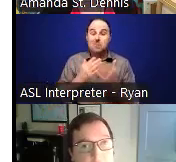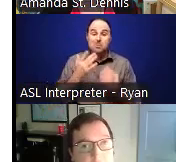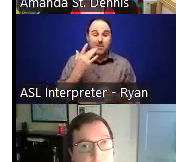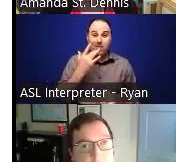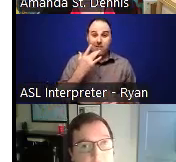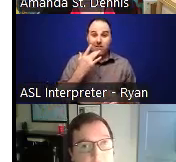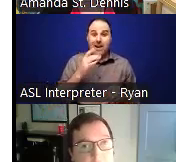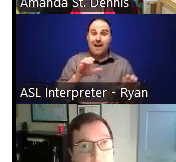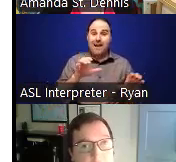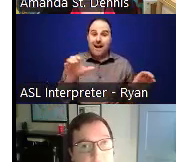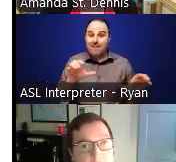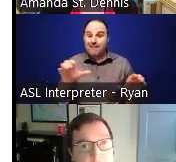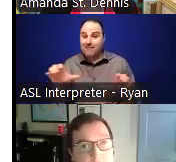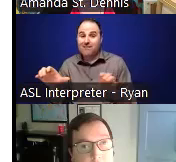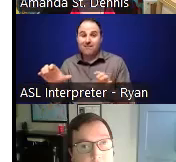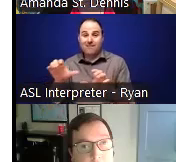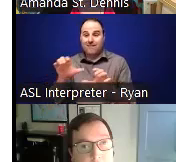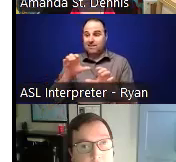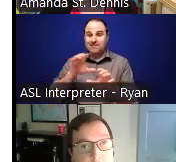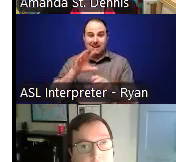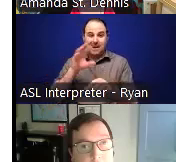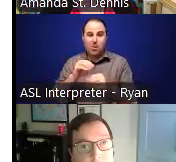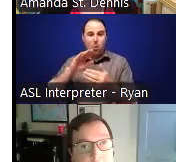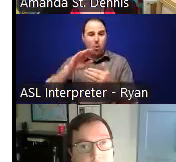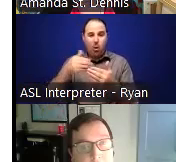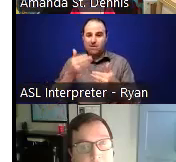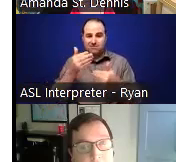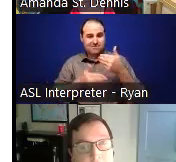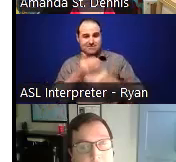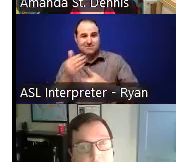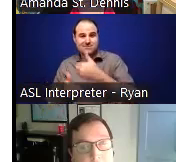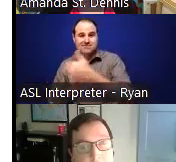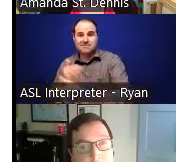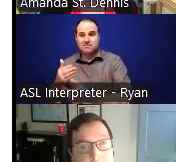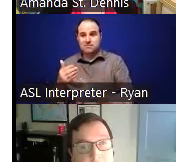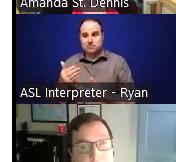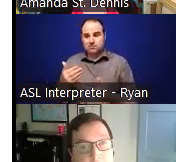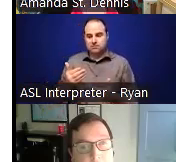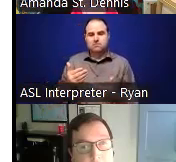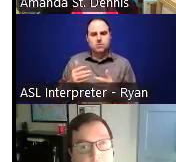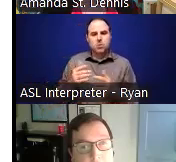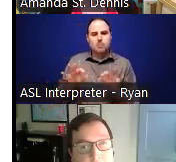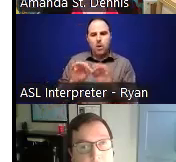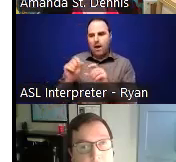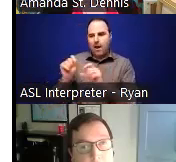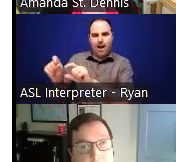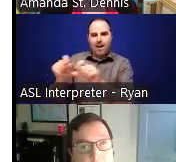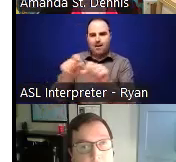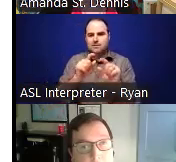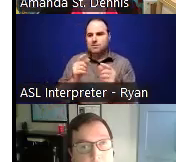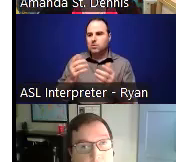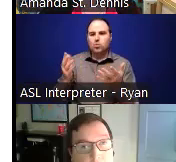process and asking about what would they like to be involved with. Outlining those of activities